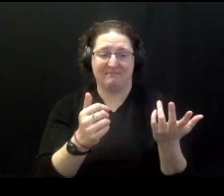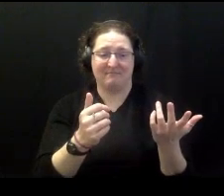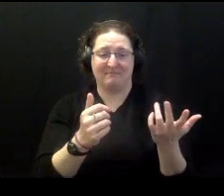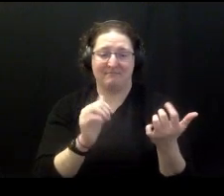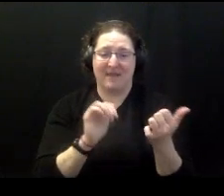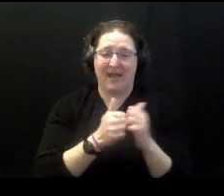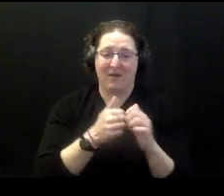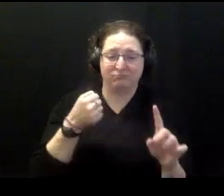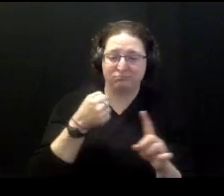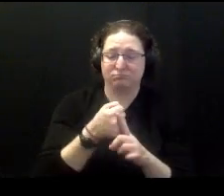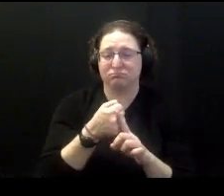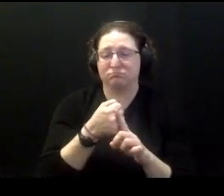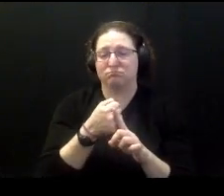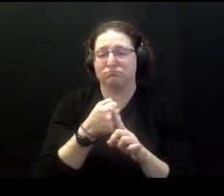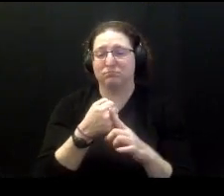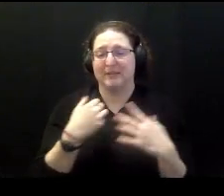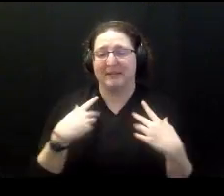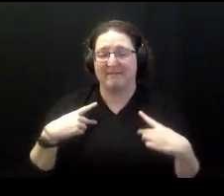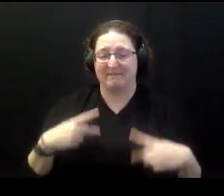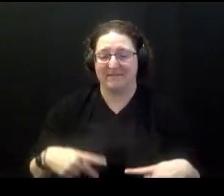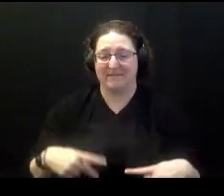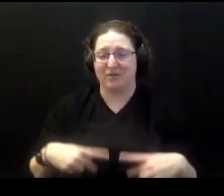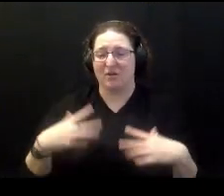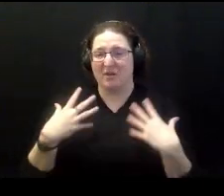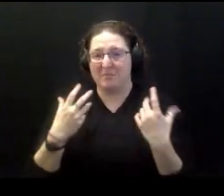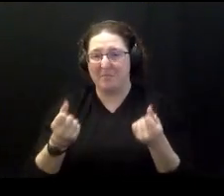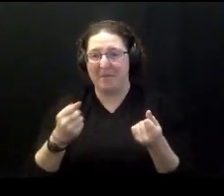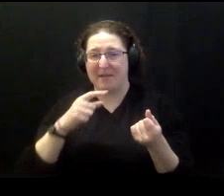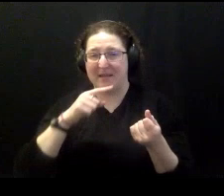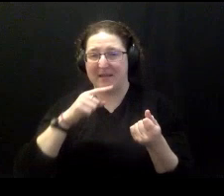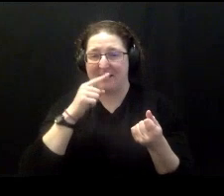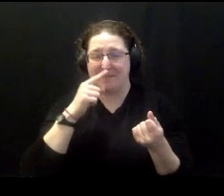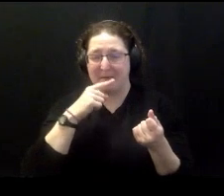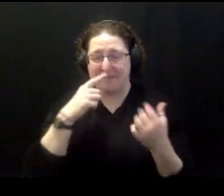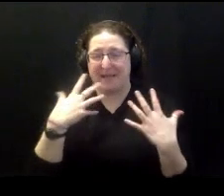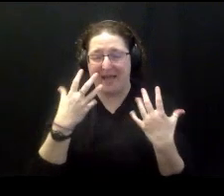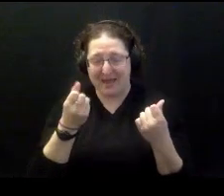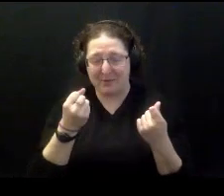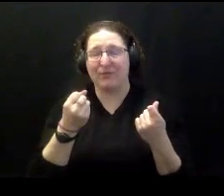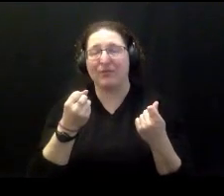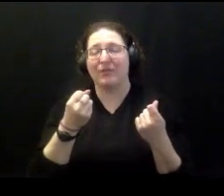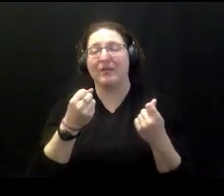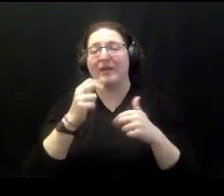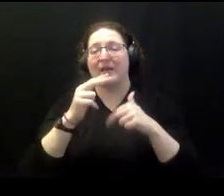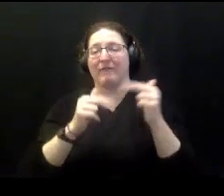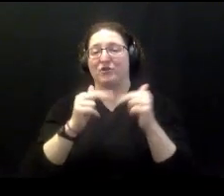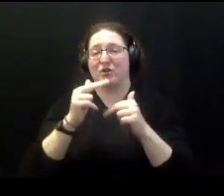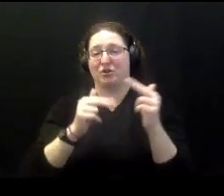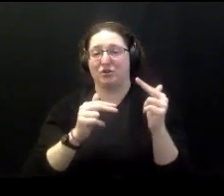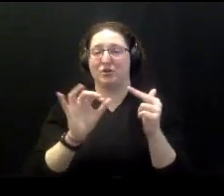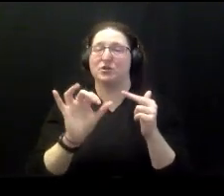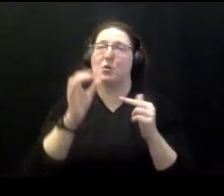health and healthcare infrastructure here in the state. So, thinking about potential damage to